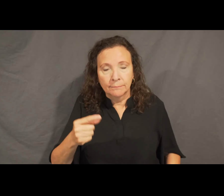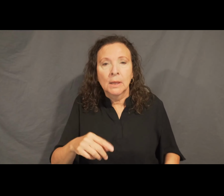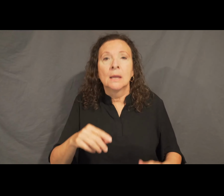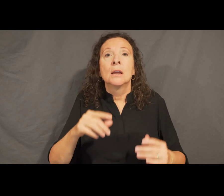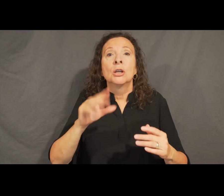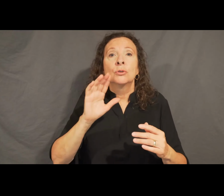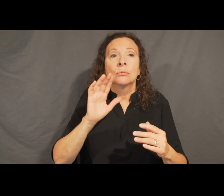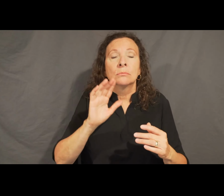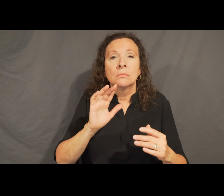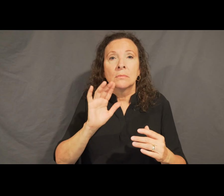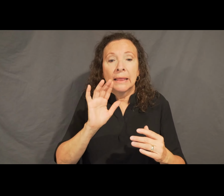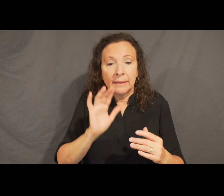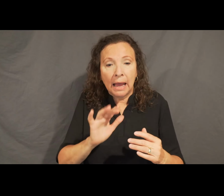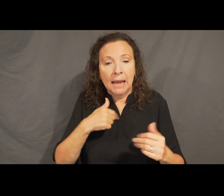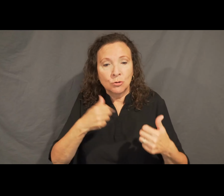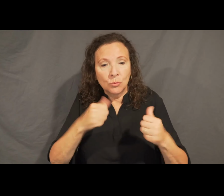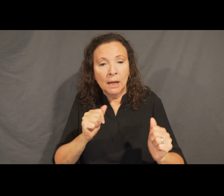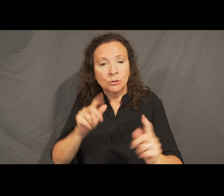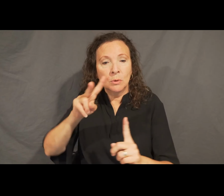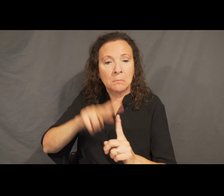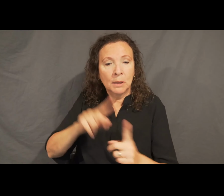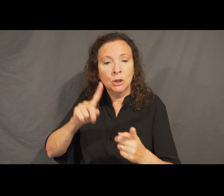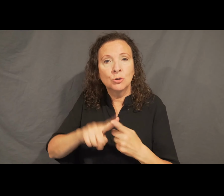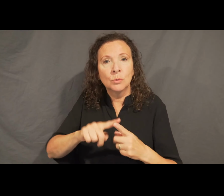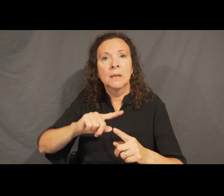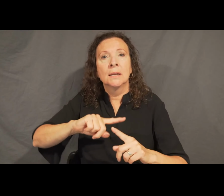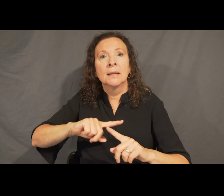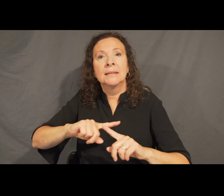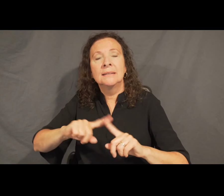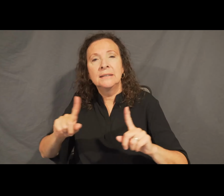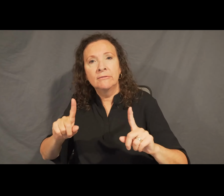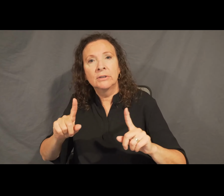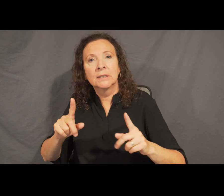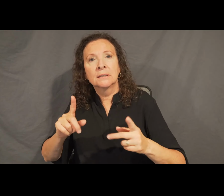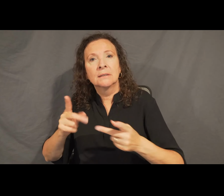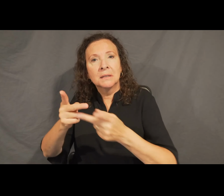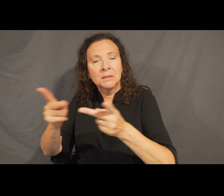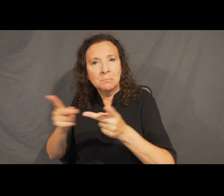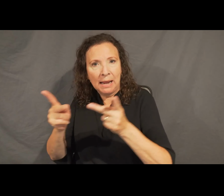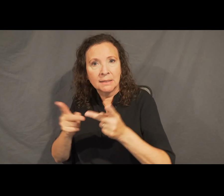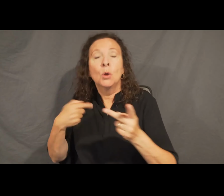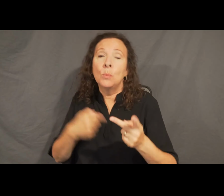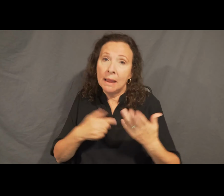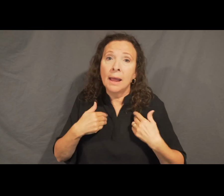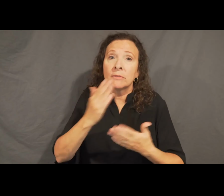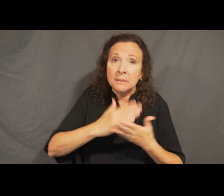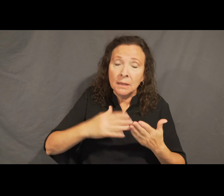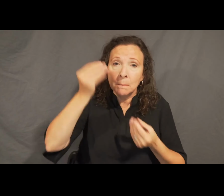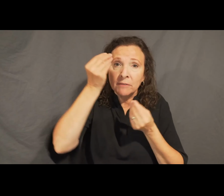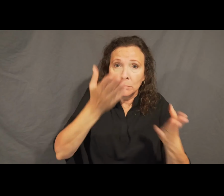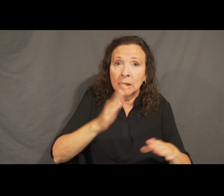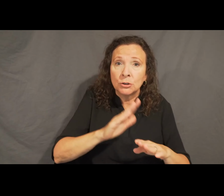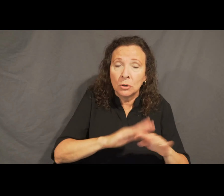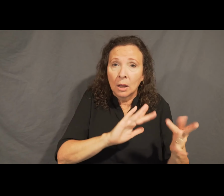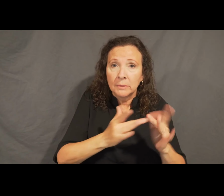communication, we have some information online, blog posts for the most part, that will speak